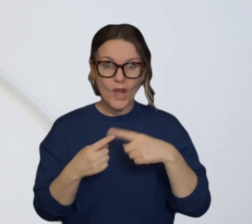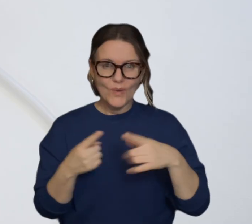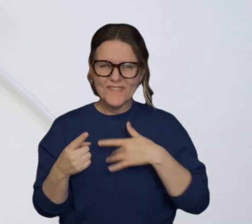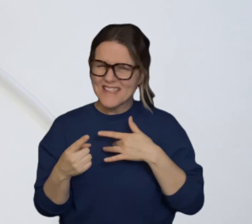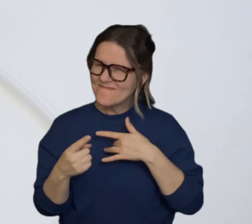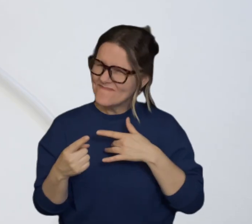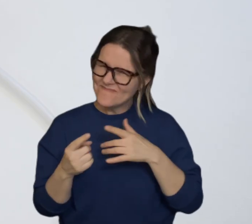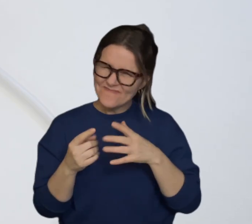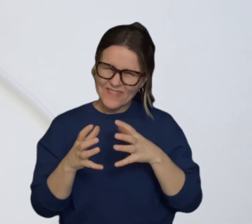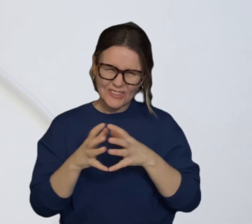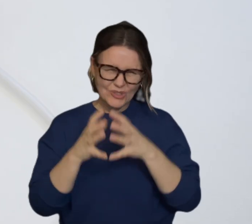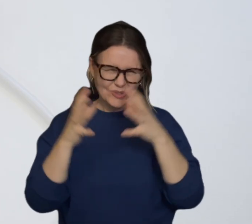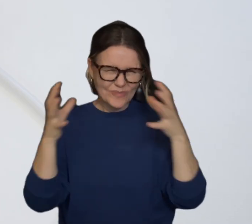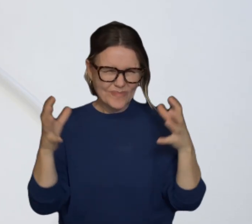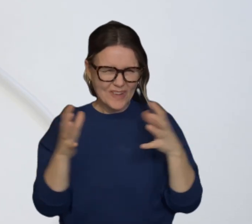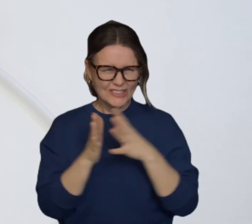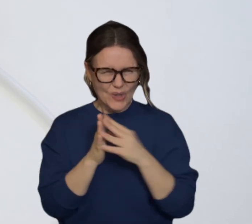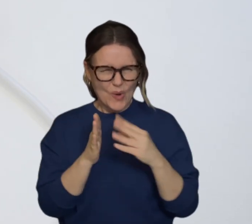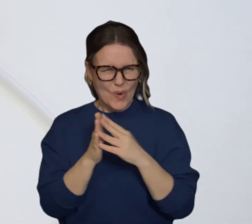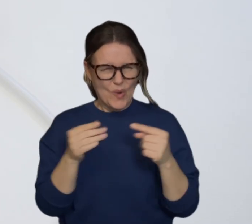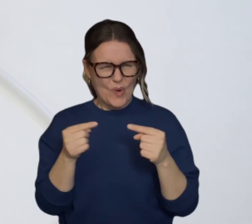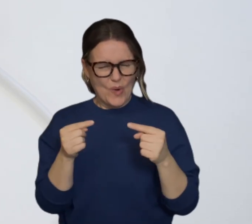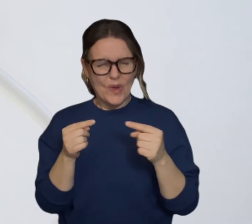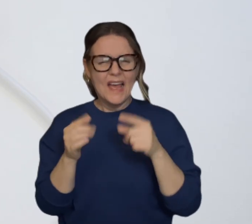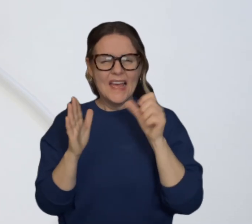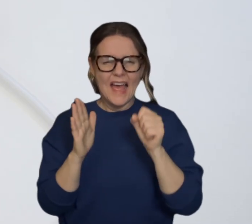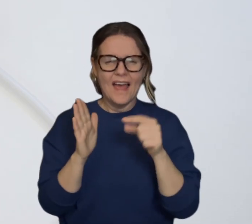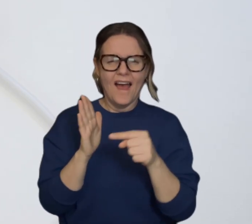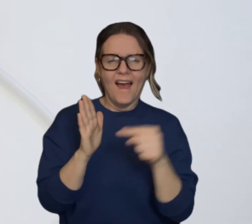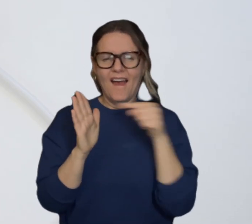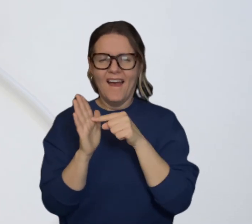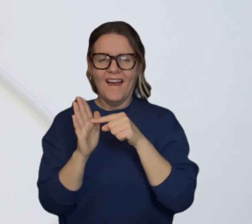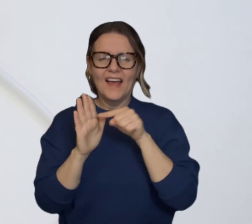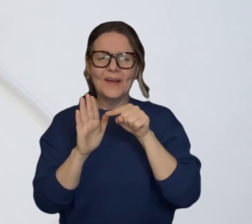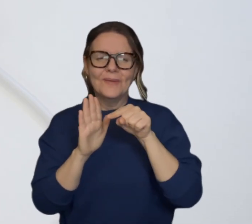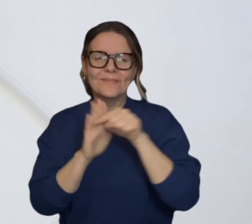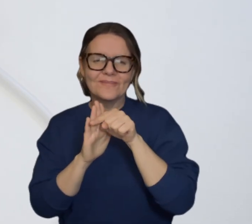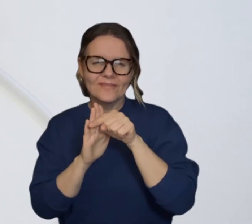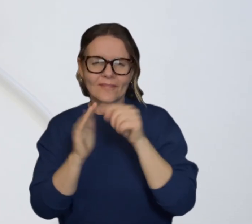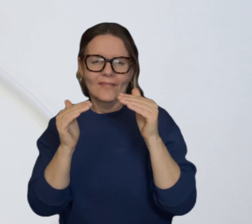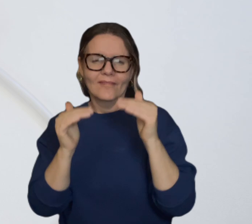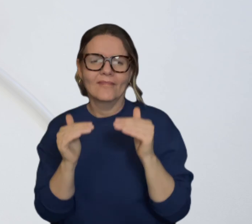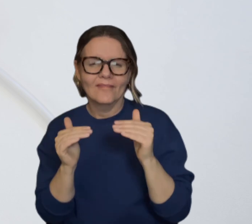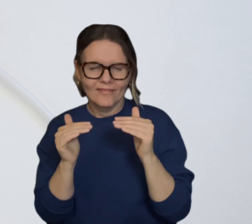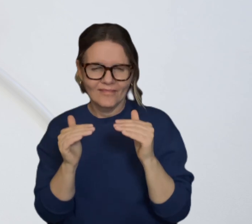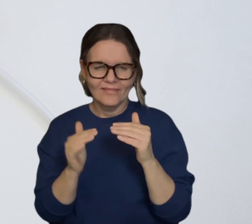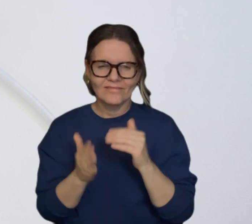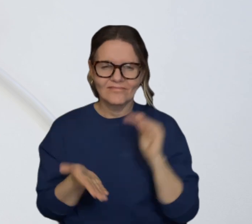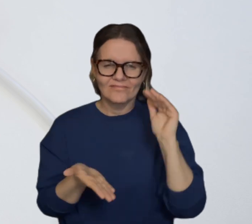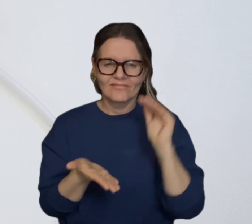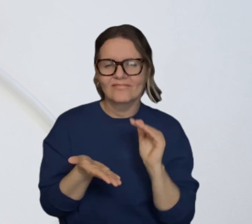until you feel uncomfortable and hit the minus button to go down one level if at any point you